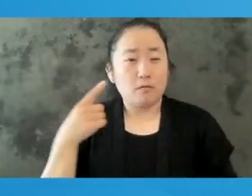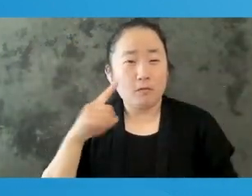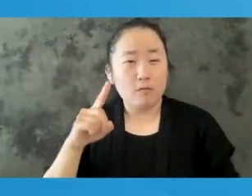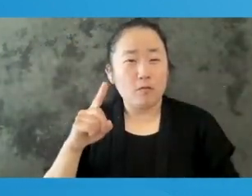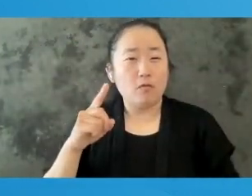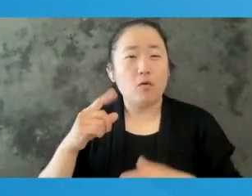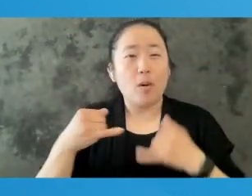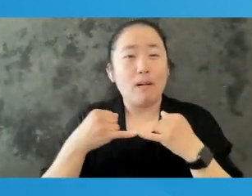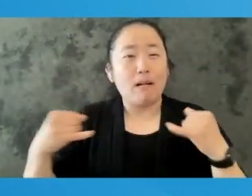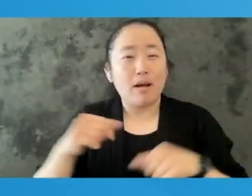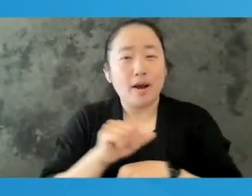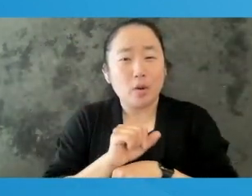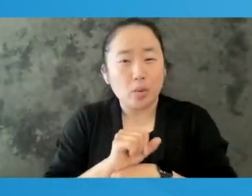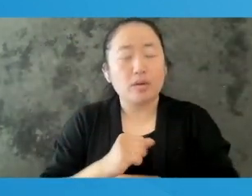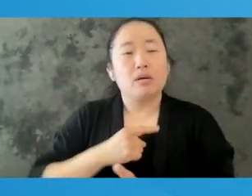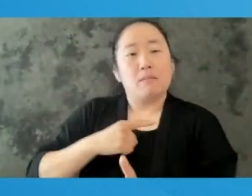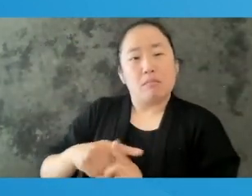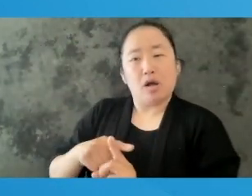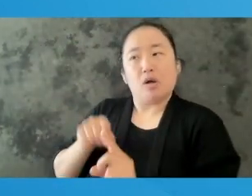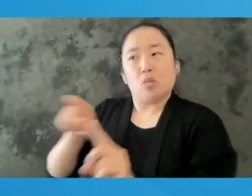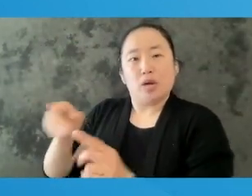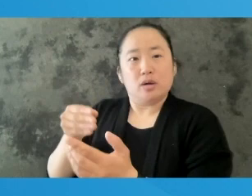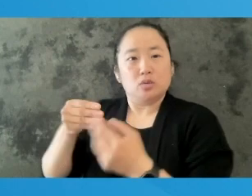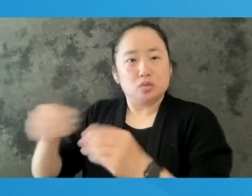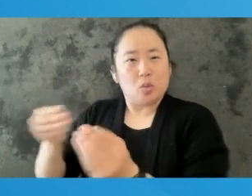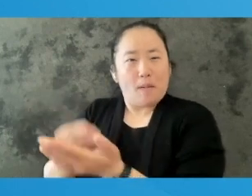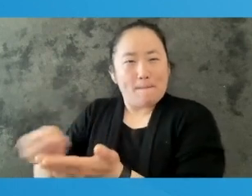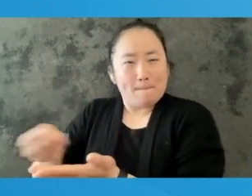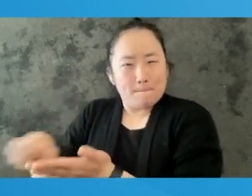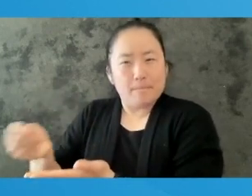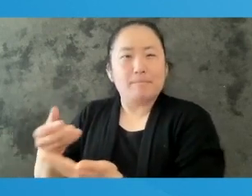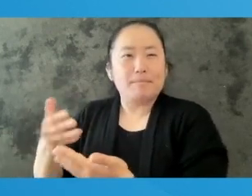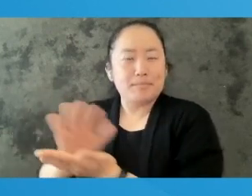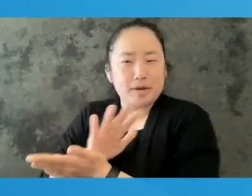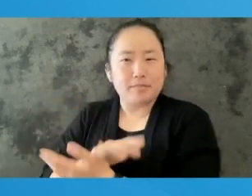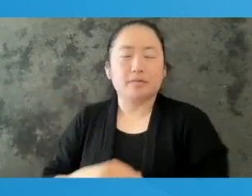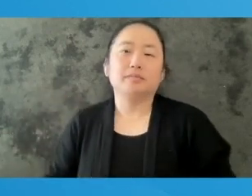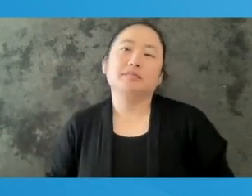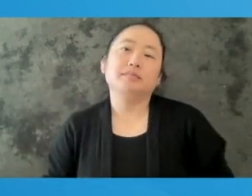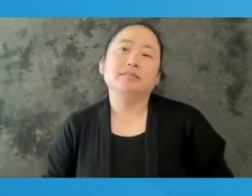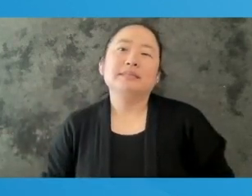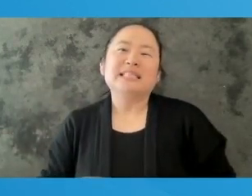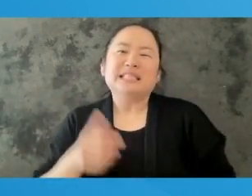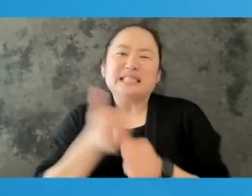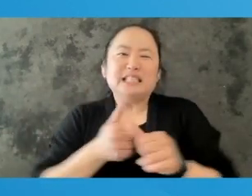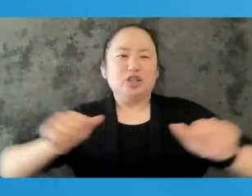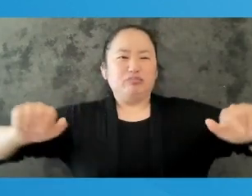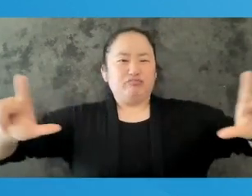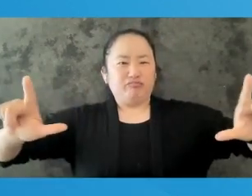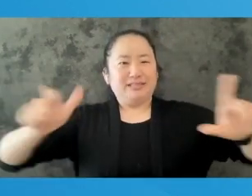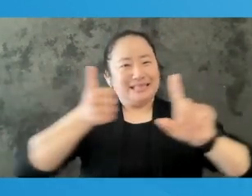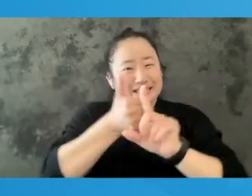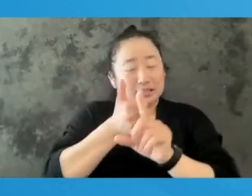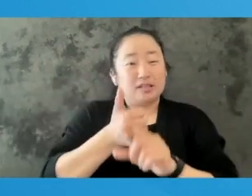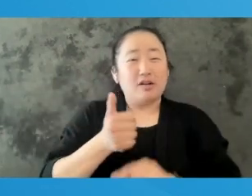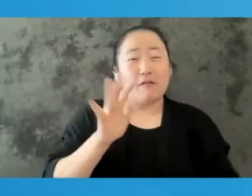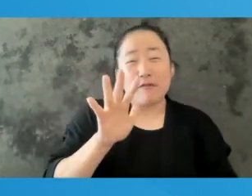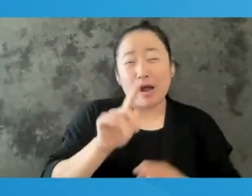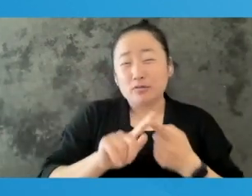I would probably say that each one of the canvases has between five and 10 layers.